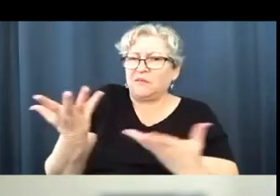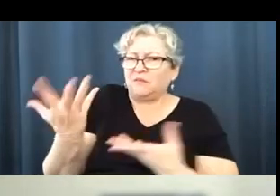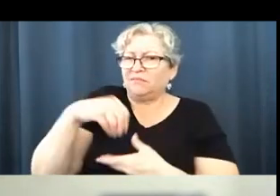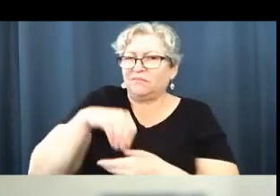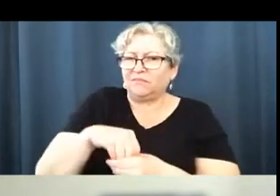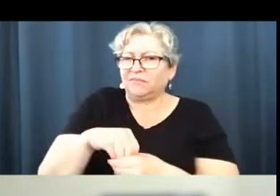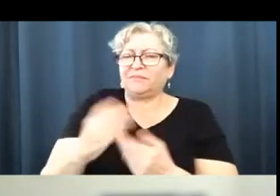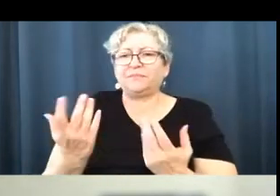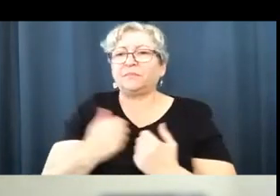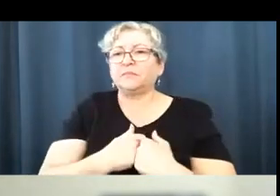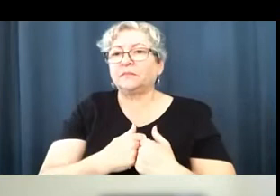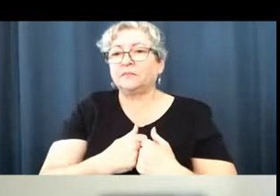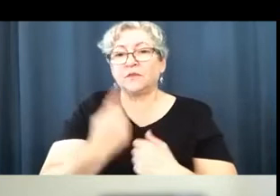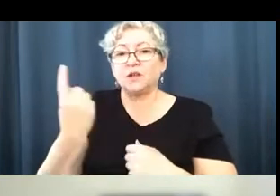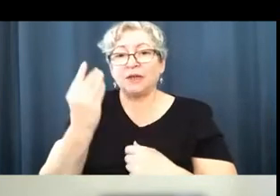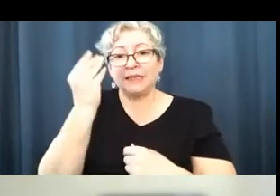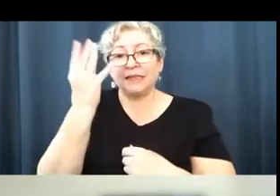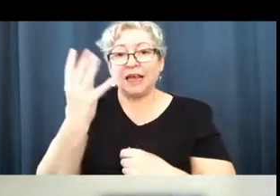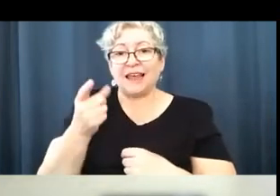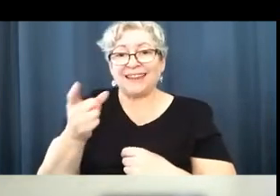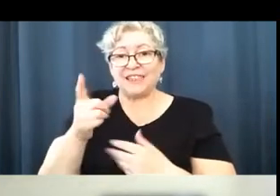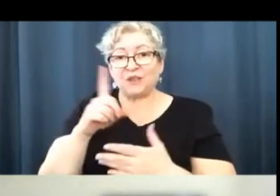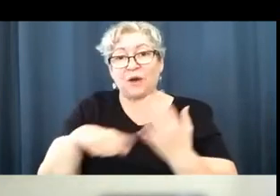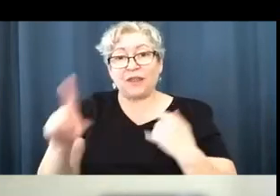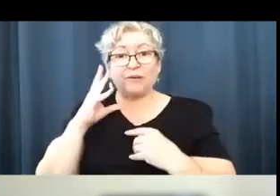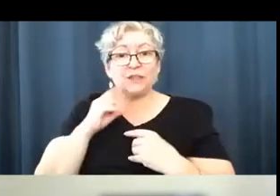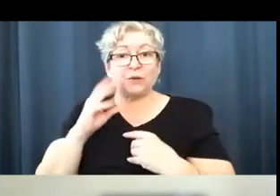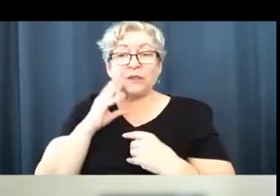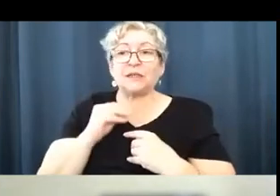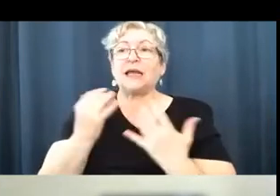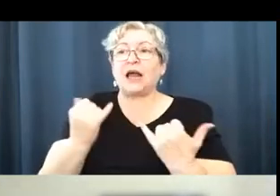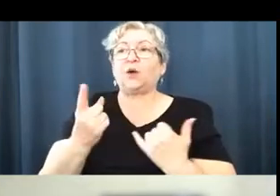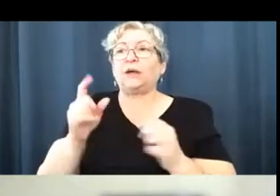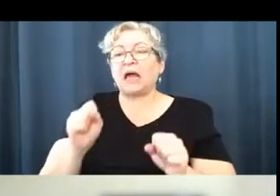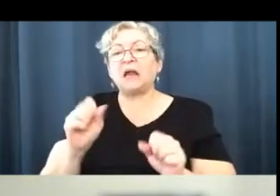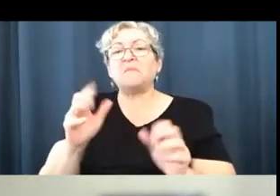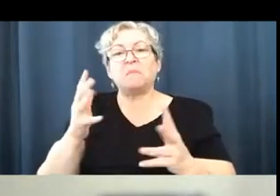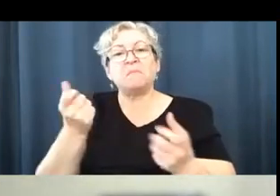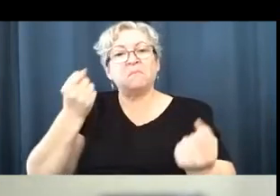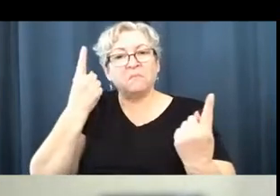So, when someone tells you that this is what they're experiencing, now you can kind of understand where they're coming from